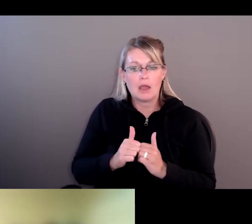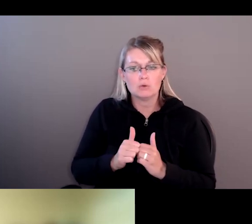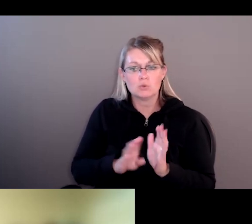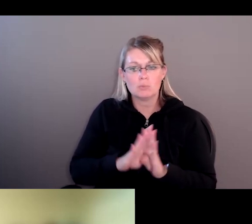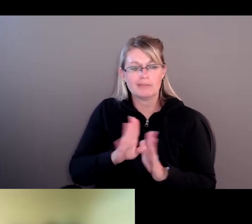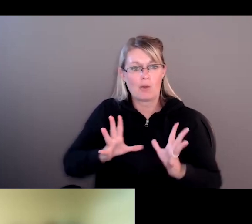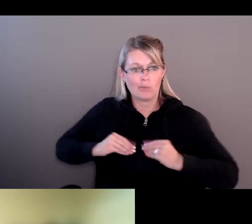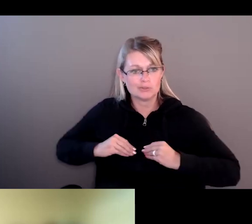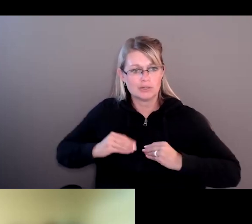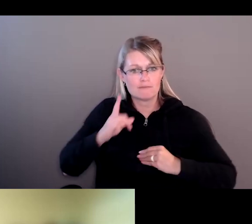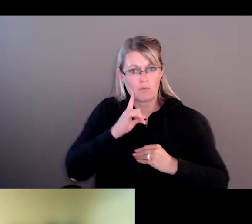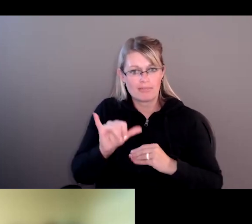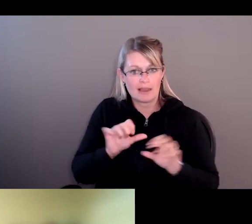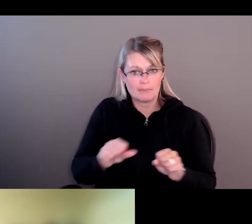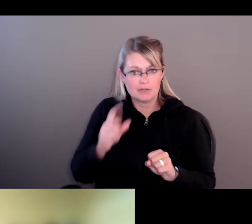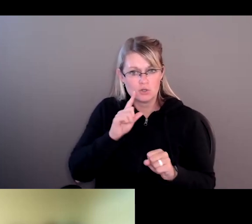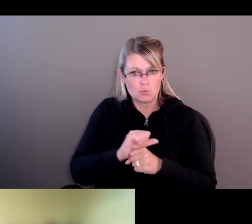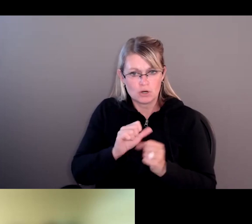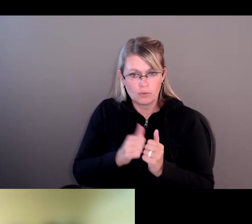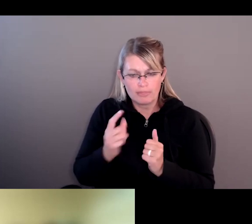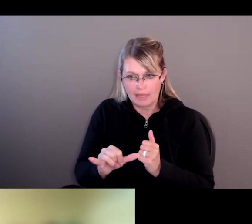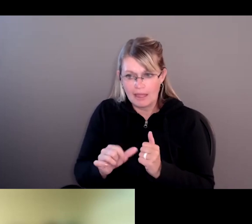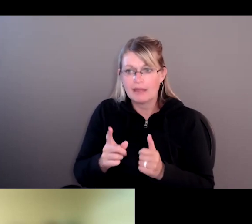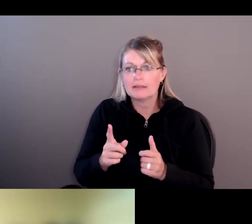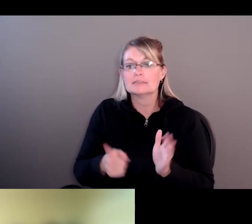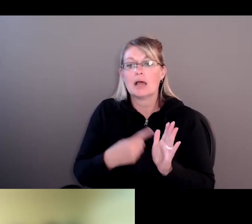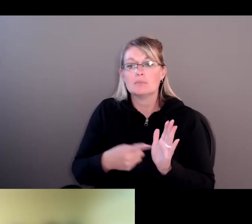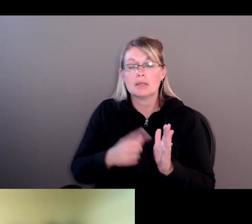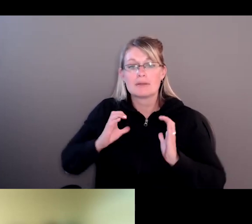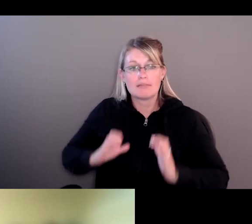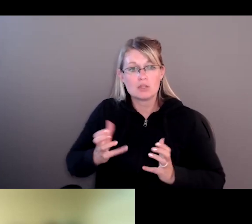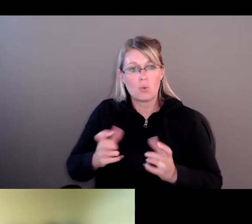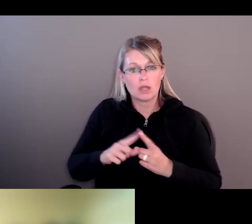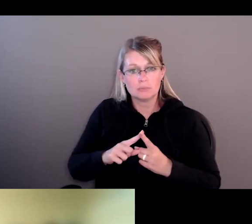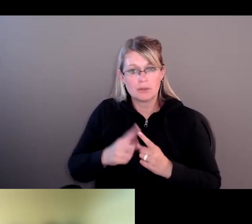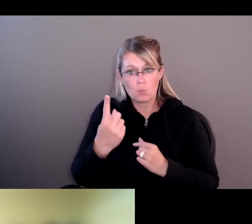of the doubt the companies you work with and they said clients could be one person's job,